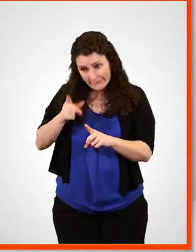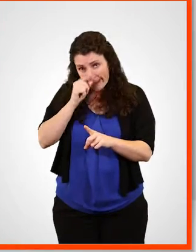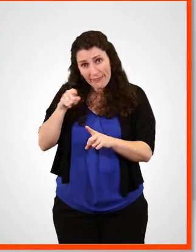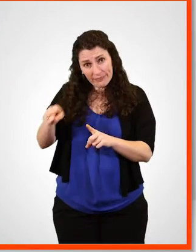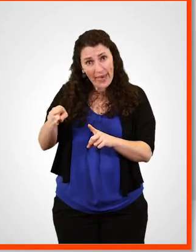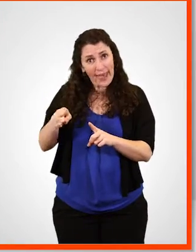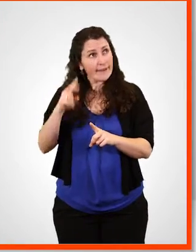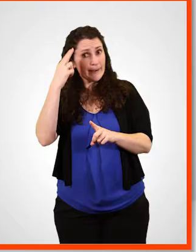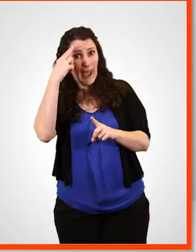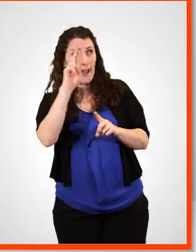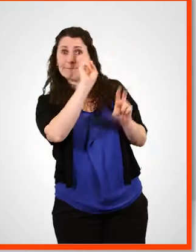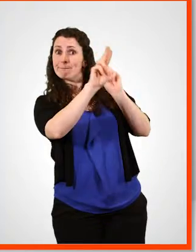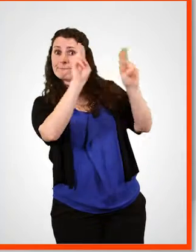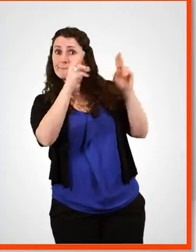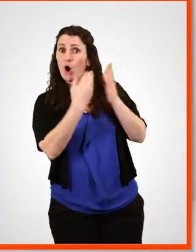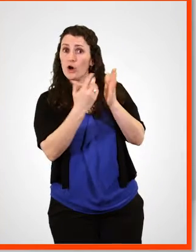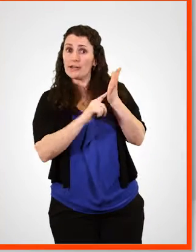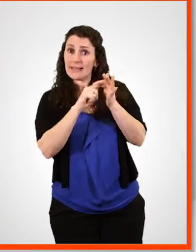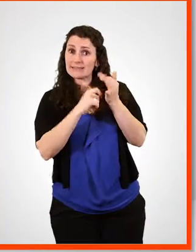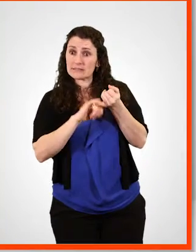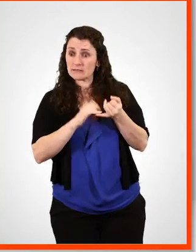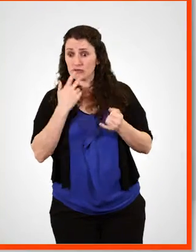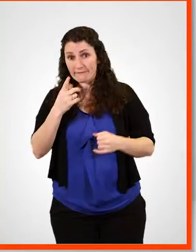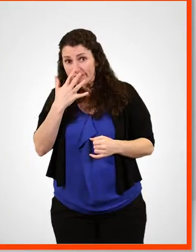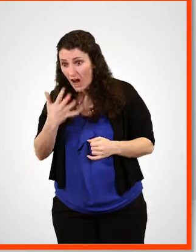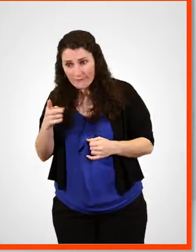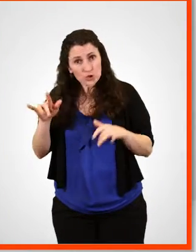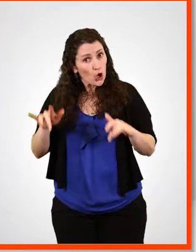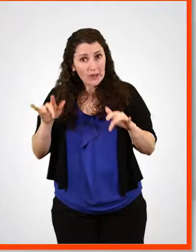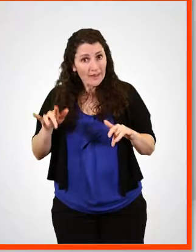and if they aren't doing this by age 5 or so, then it's a bit worrying.